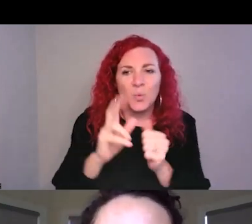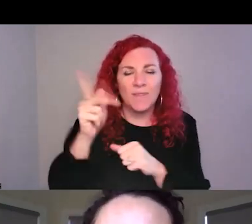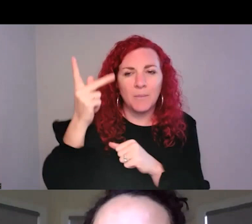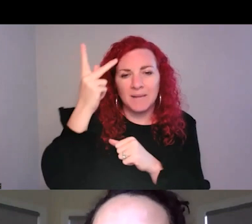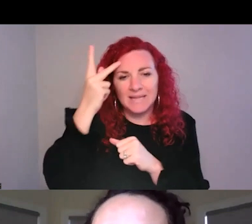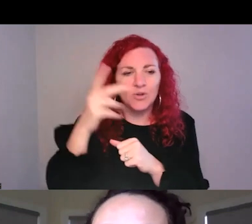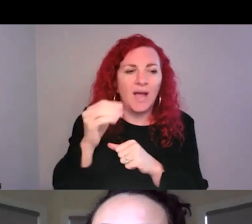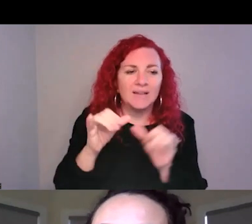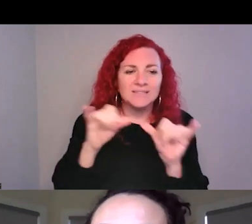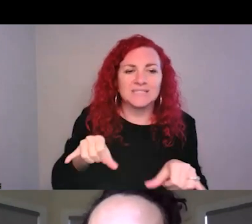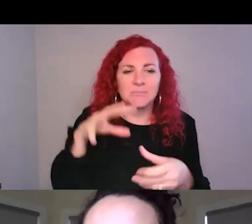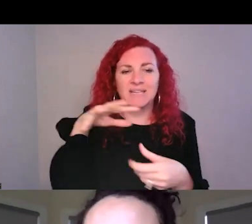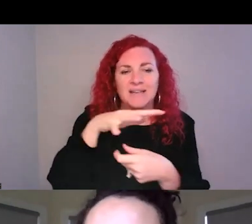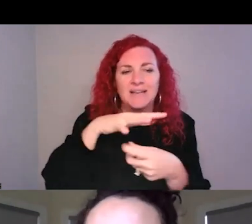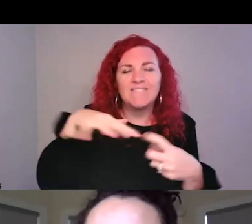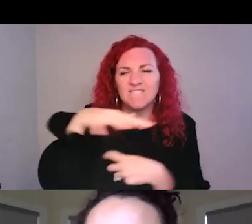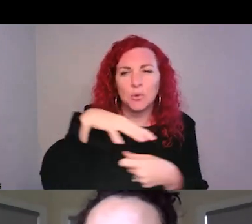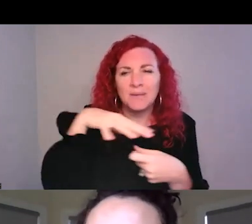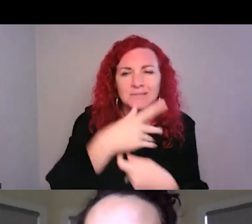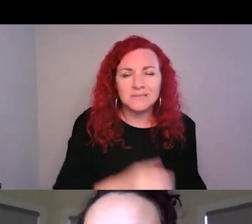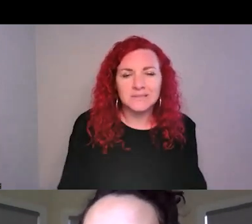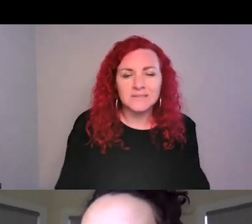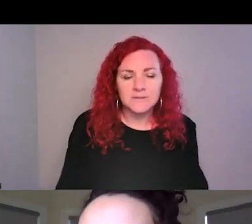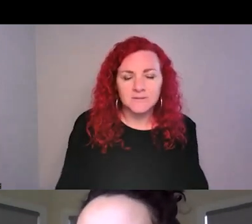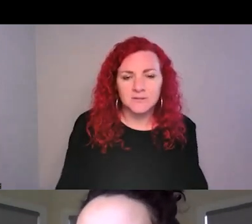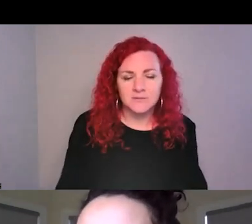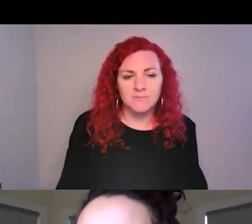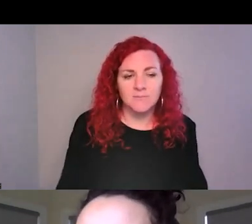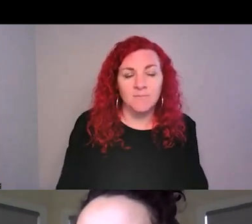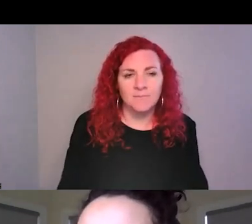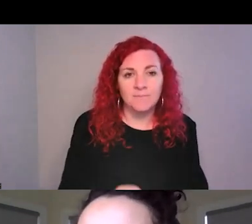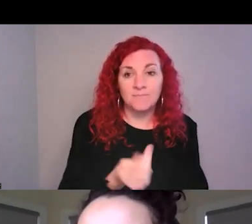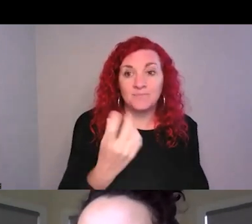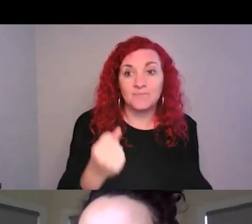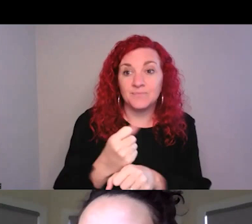SEVERAL YEARS AGO, AROUND THE SAME TIME WHEN WE RECOGNIZED THE